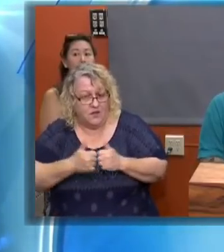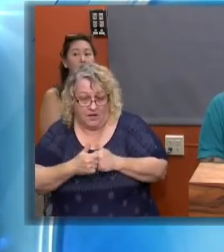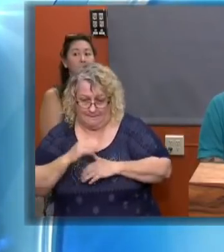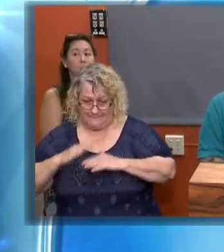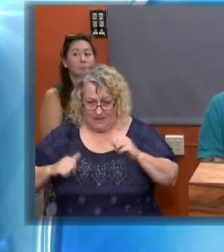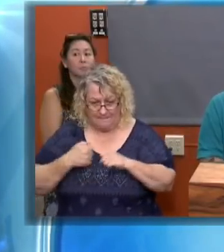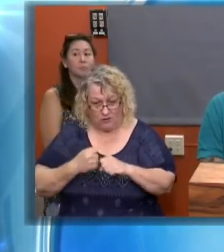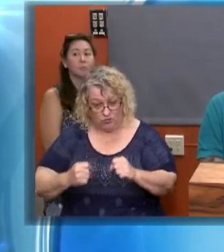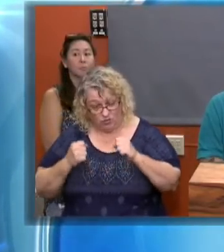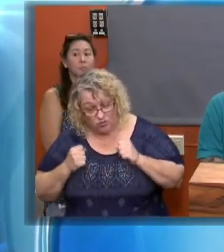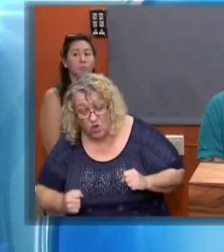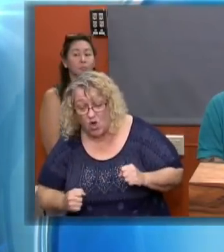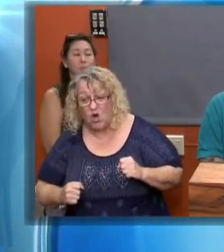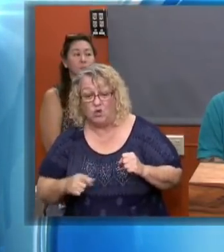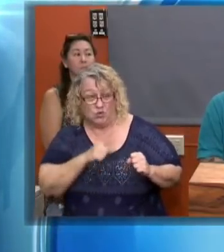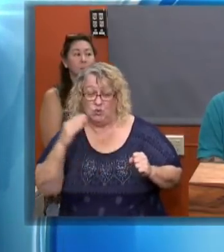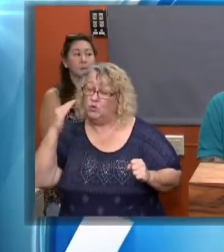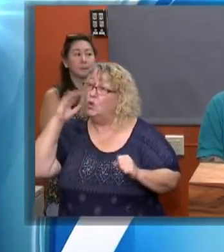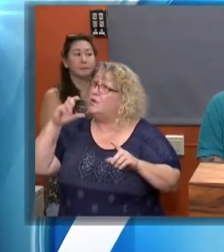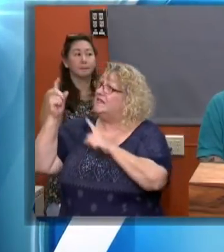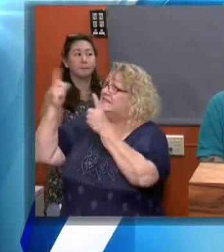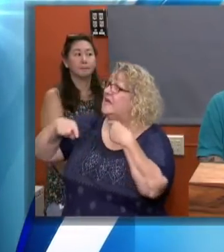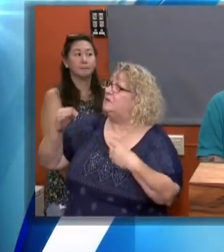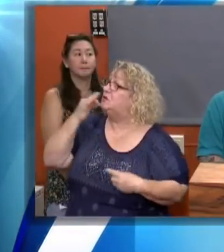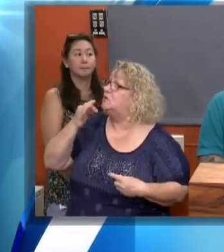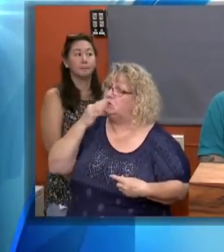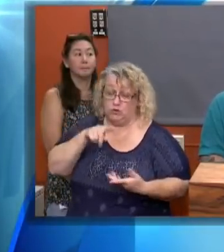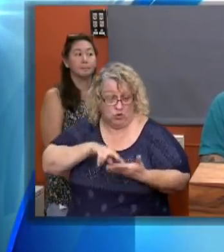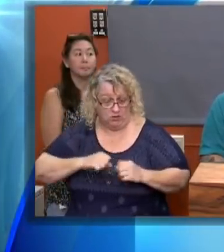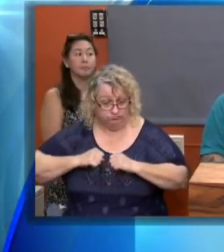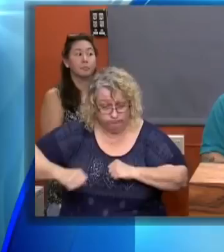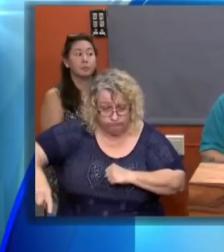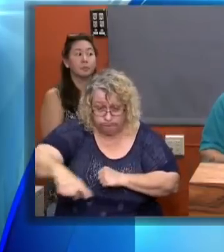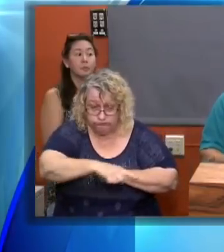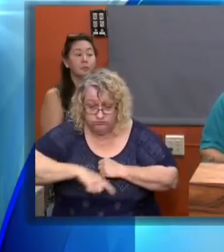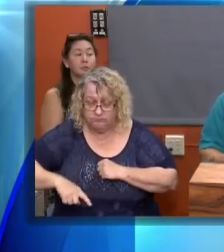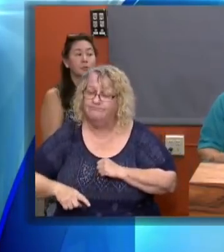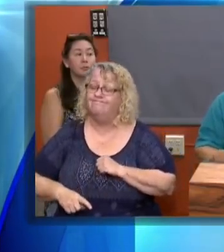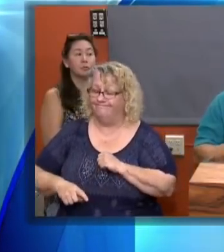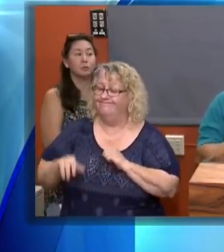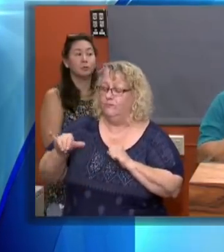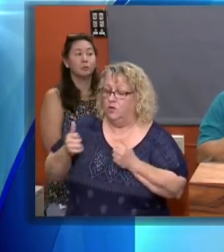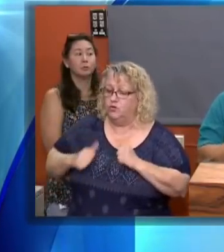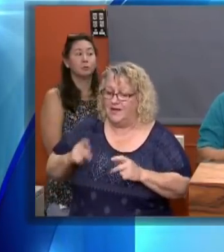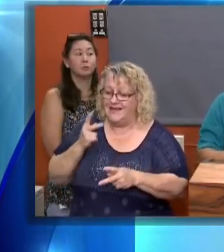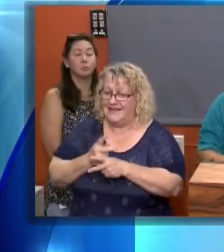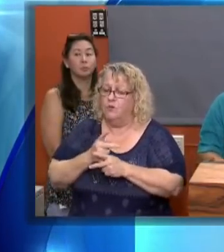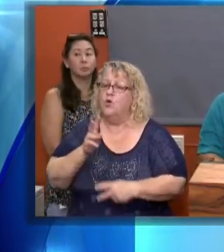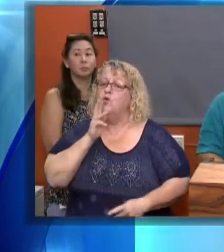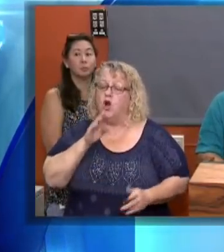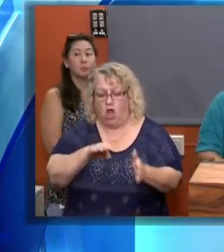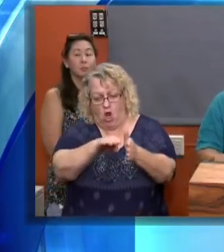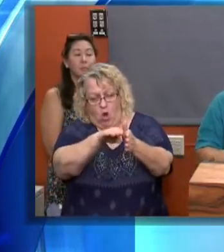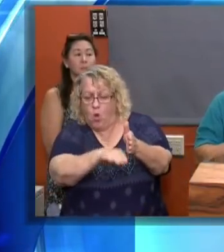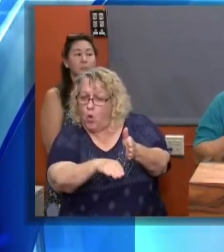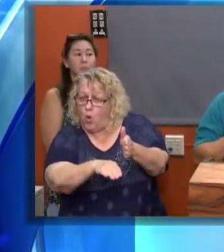WERE THERE ANY PRECAUTIONS TAKEN TO AVOID A SITUATION LIKE THIS, POTENTIAL HEAVY RAINS HEADED IN WITH OLIVIA?